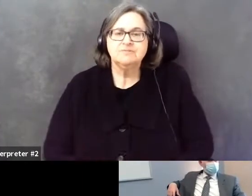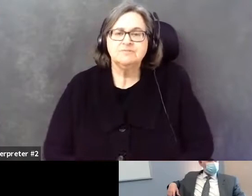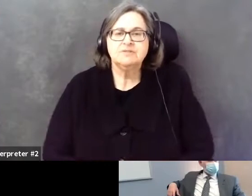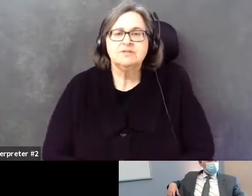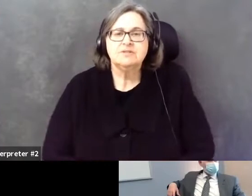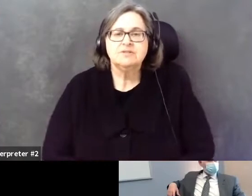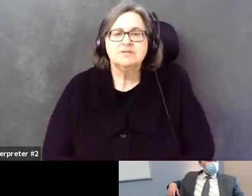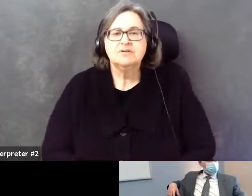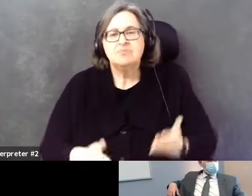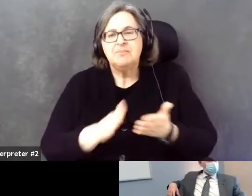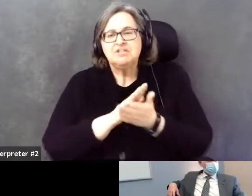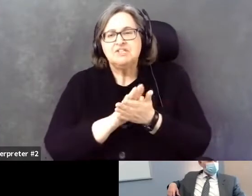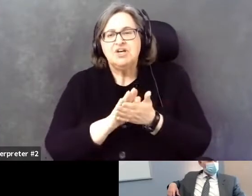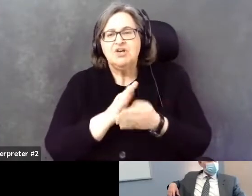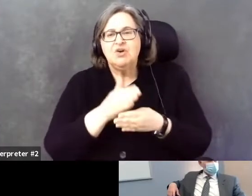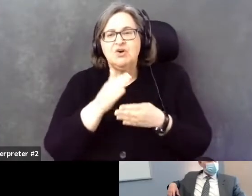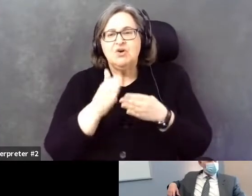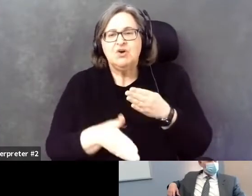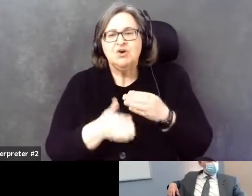it might be nice to close with people,